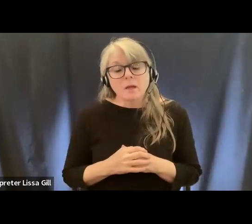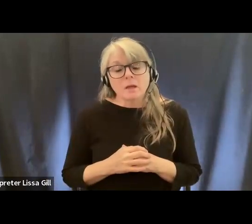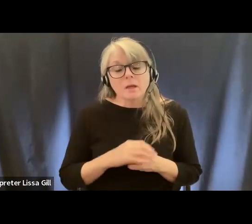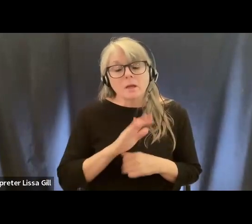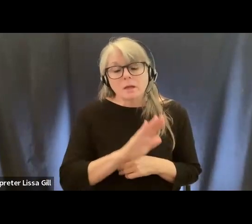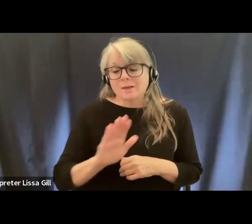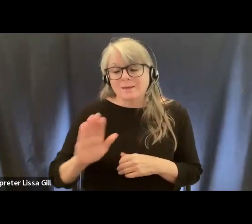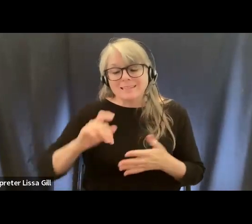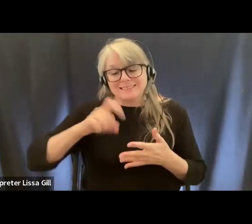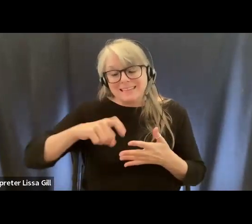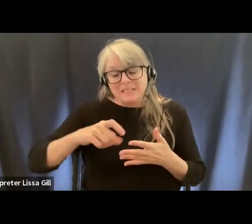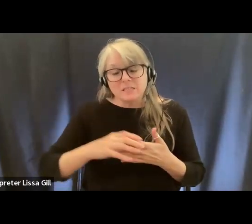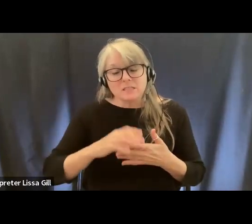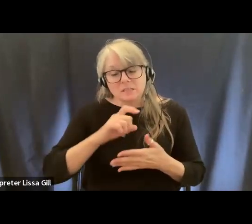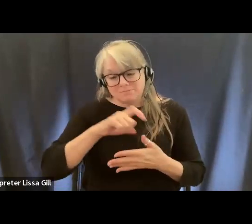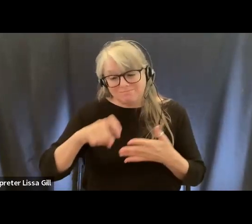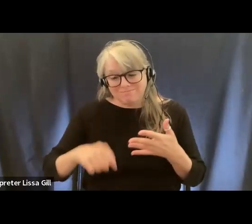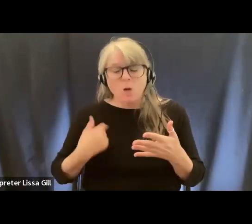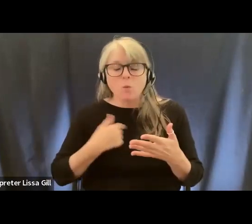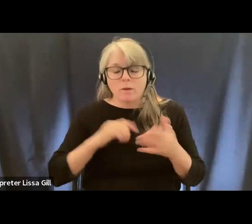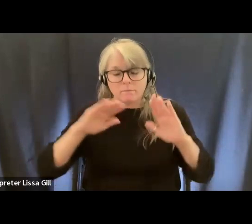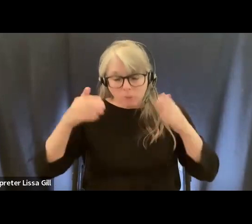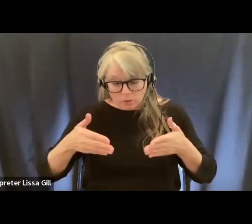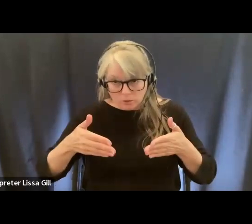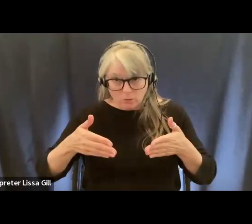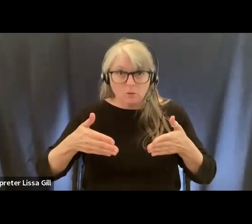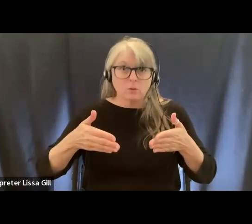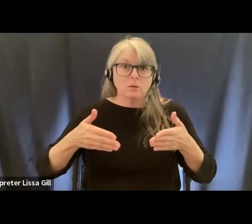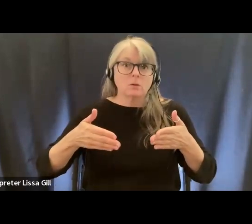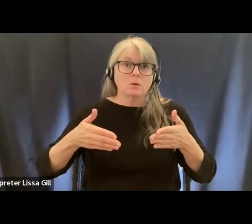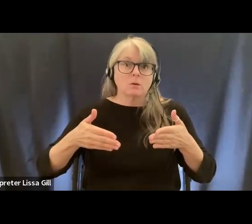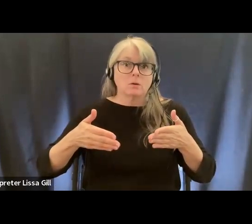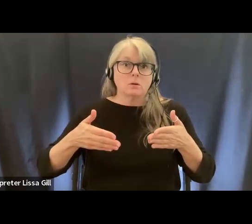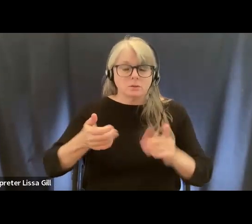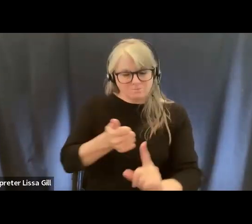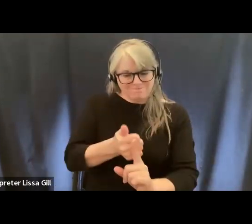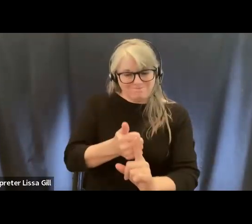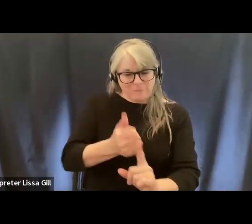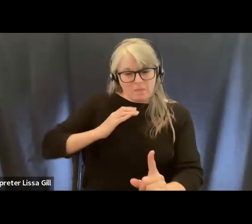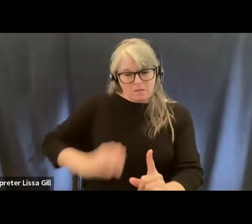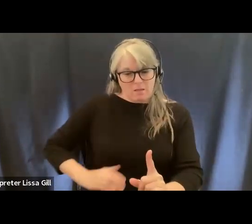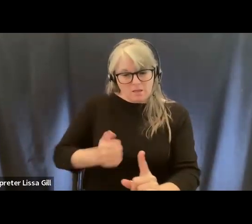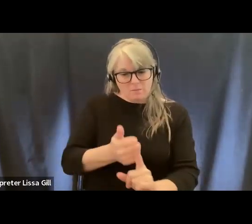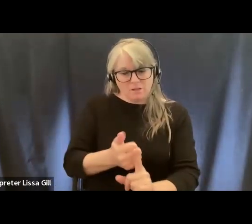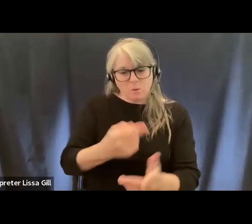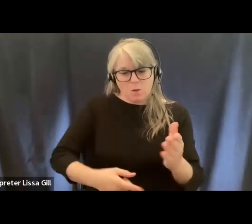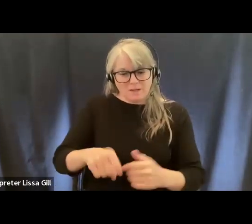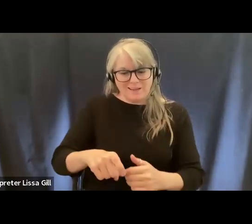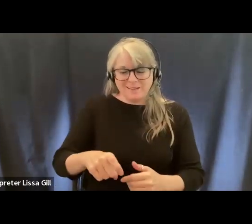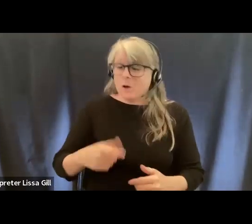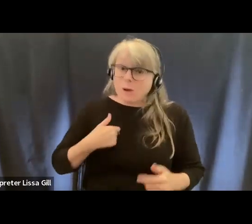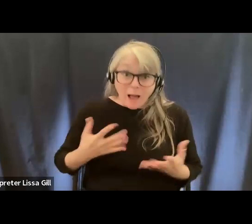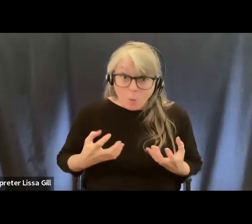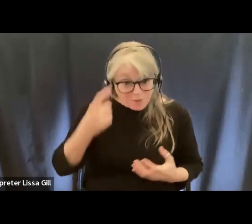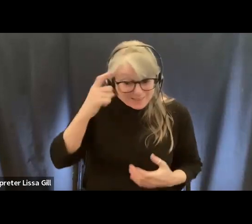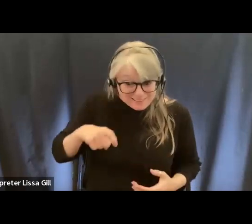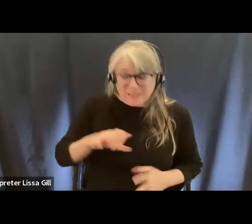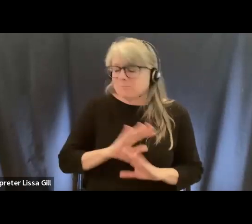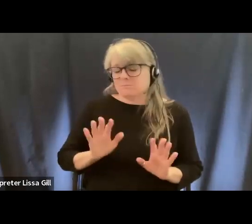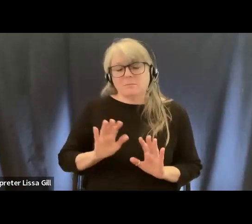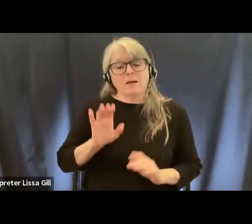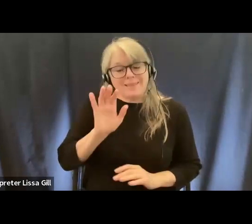We try to focus on the customer themselves, the client, what they need, not what I want, what I think they need, what they need.